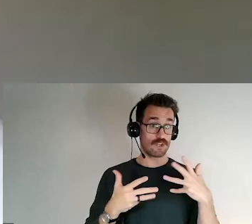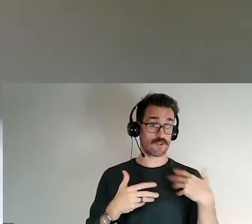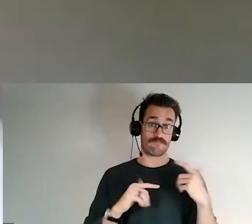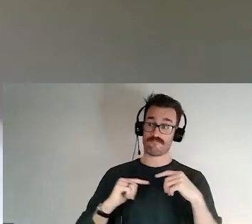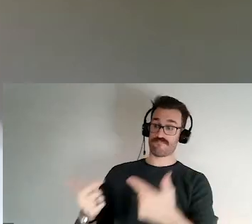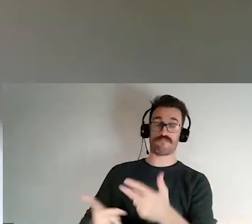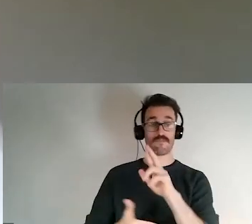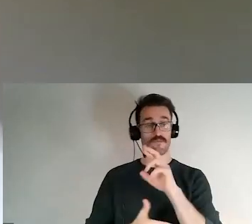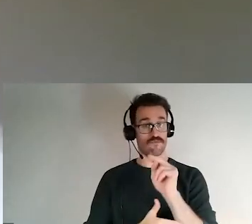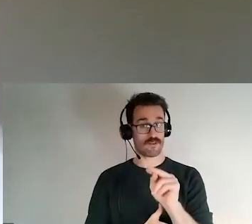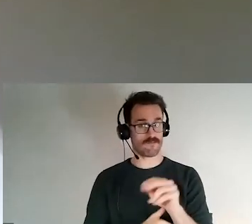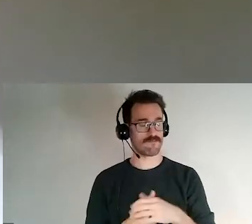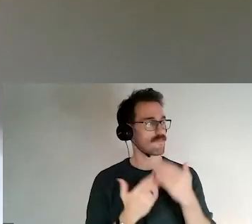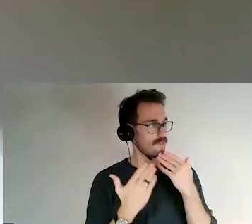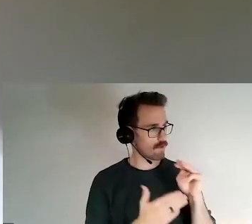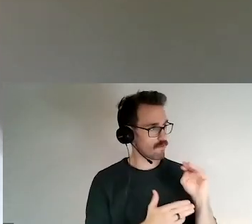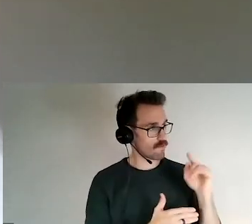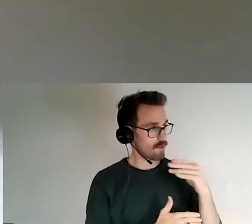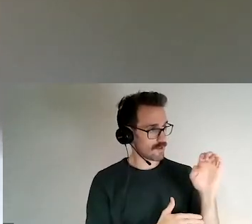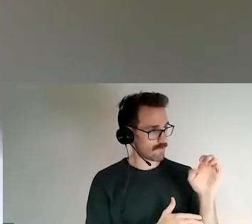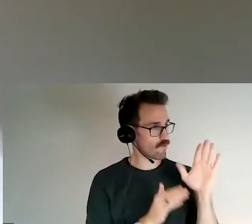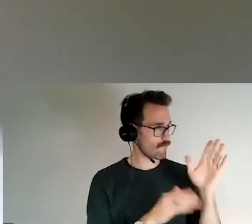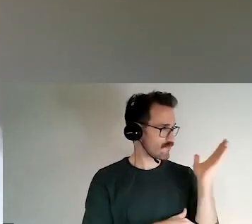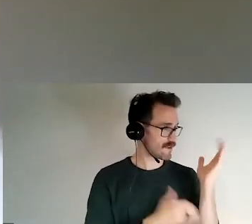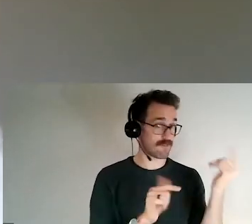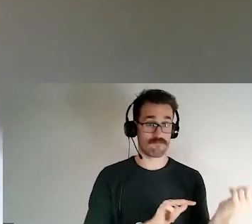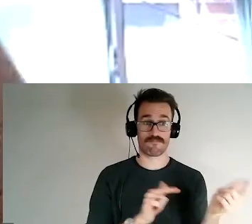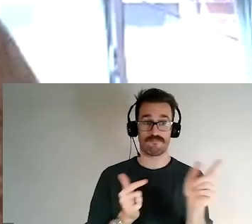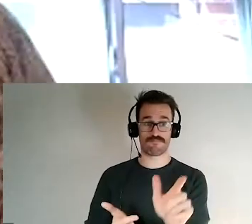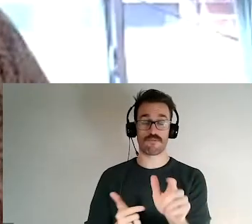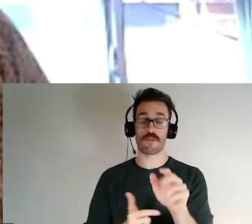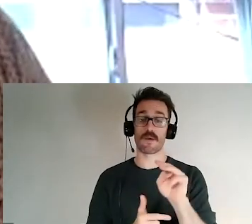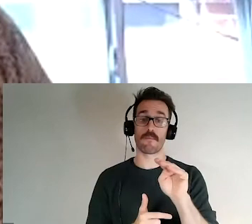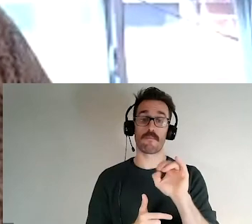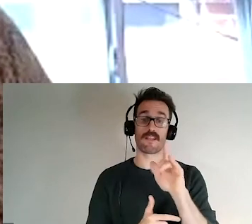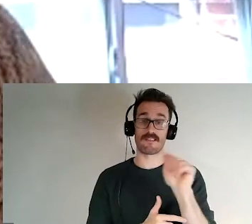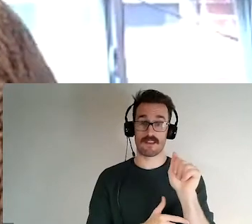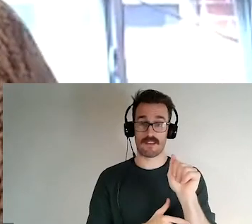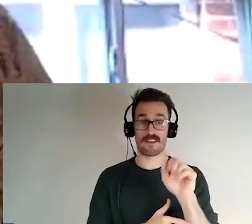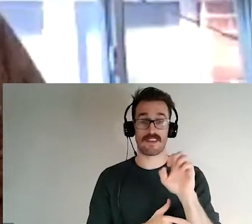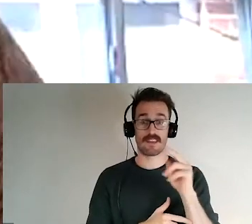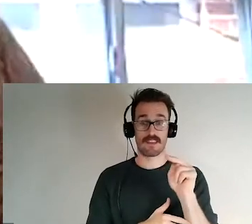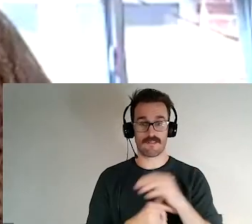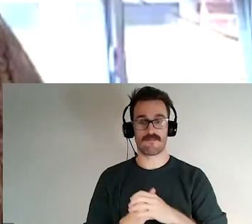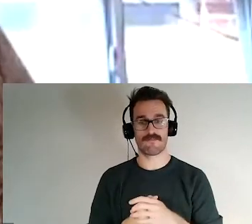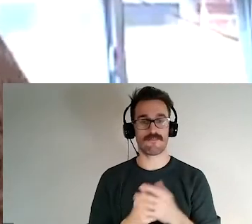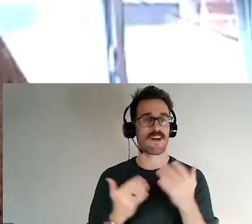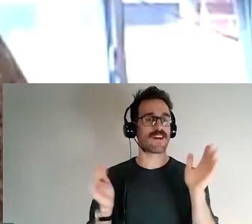Thank you Monique for that presentation and we are now going to turn to Melissa Egan. Hi everyone I'm going to tell you a little bit about Realize.